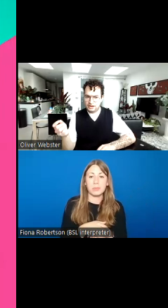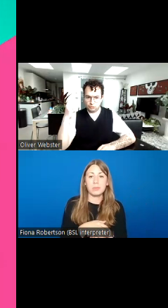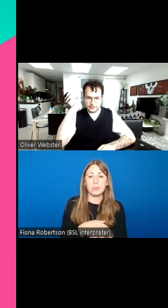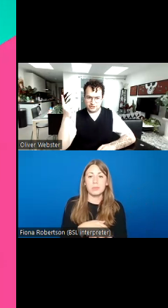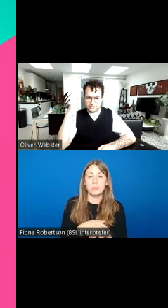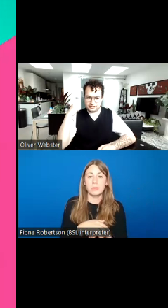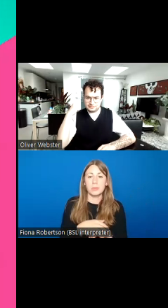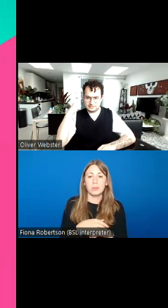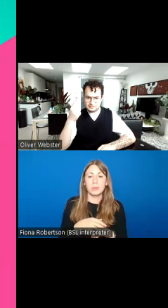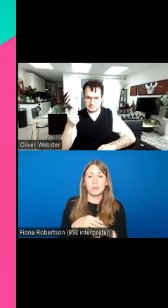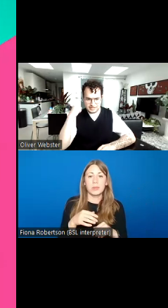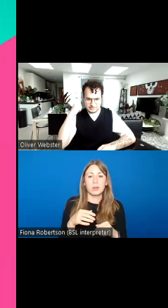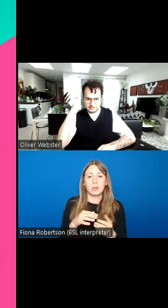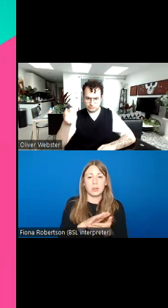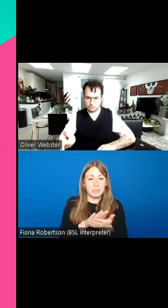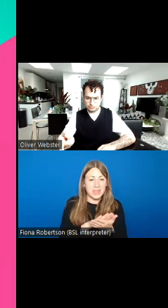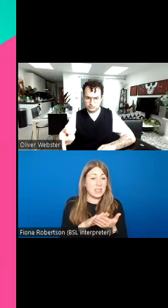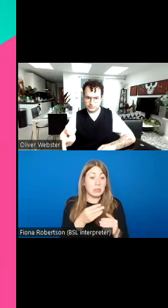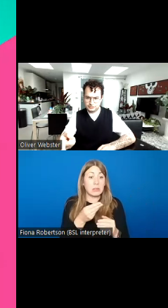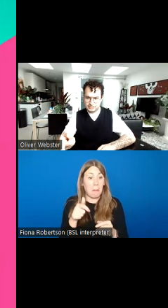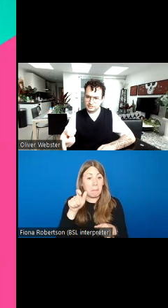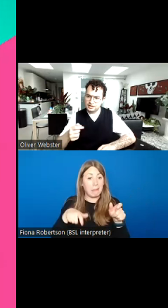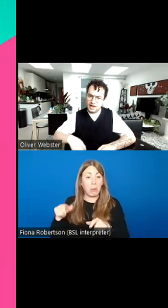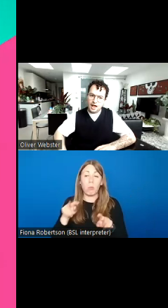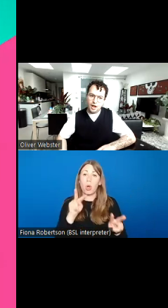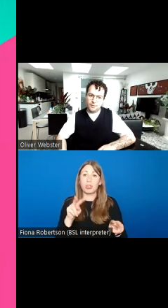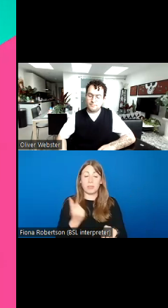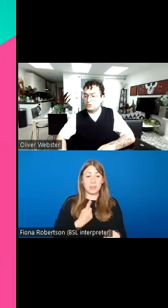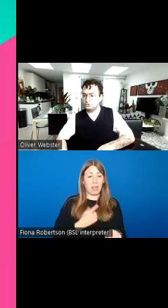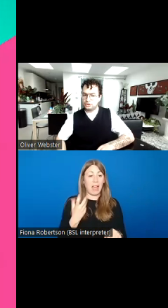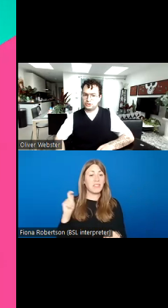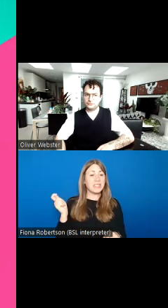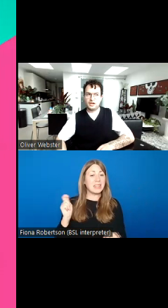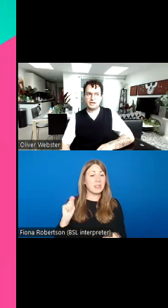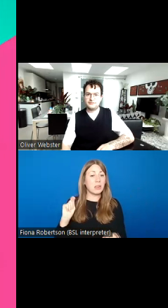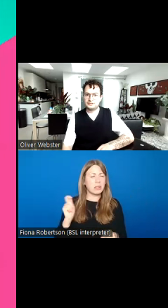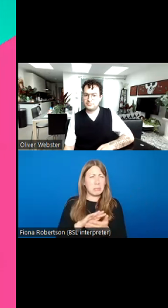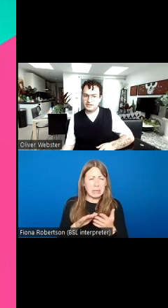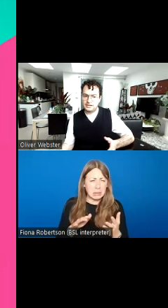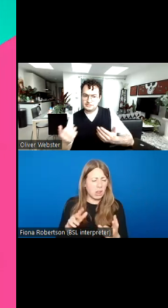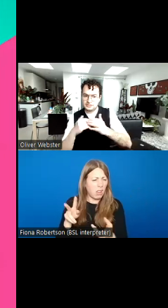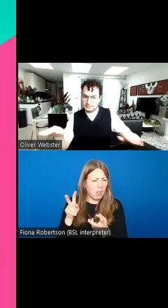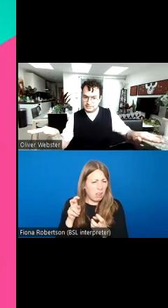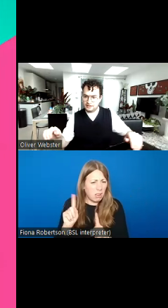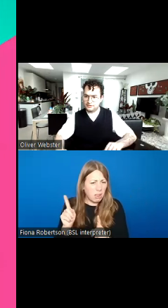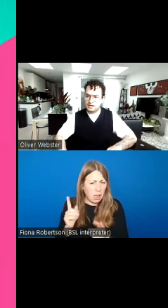if what they're hearing is the tinnitus or the music. Also, if somebody is completely deaf,